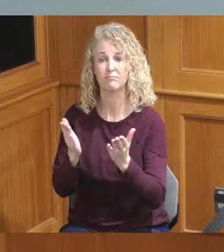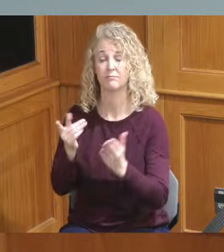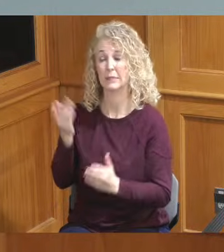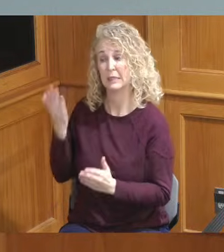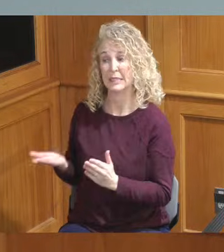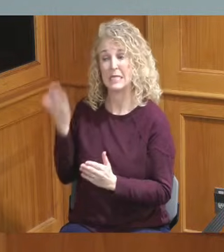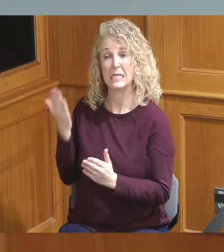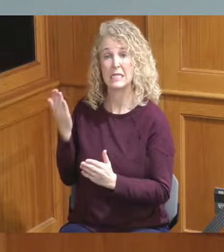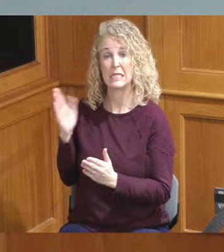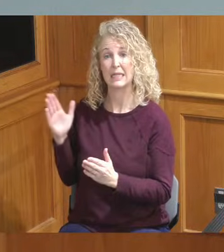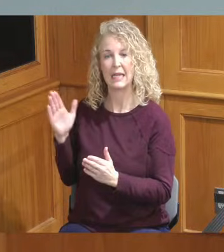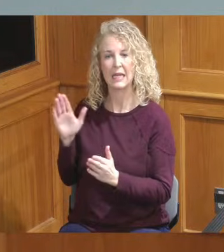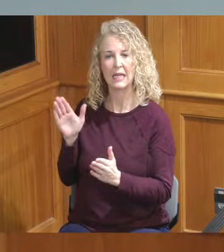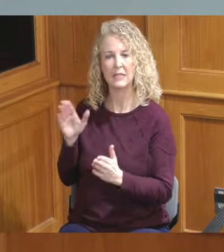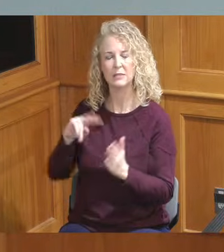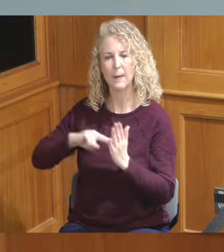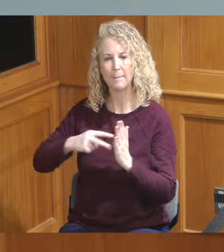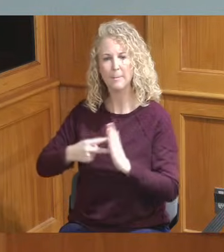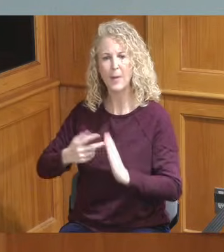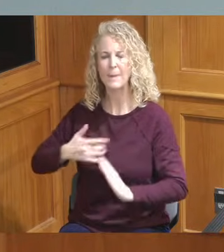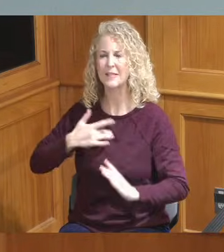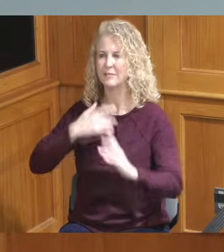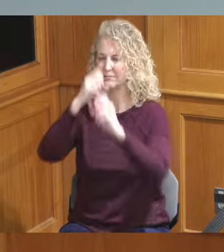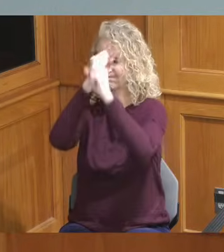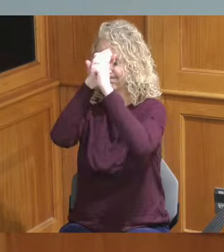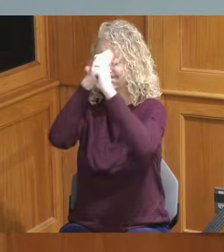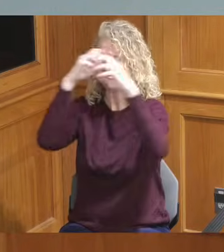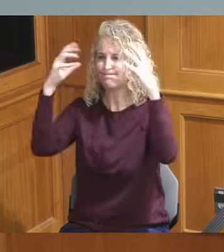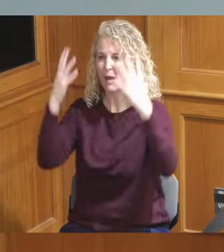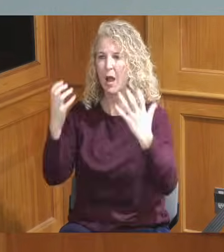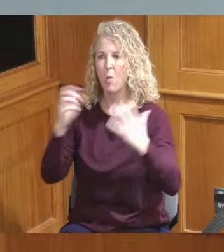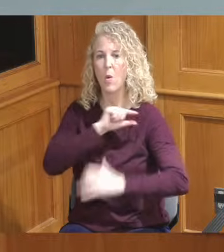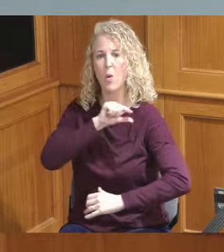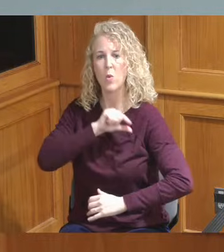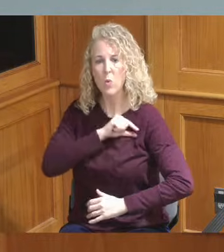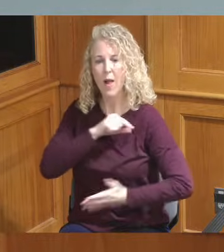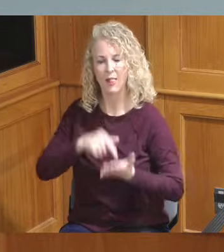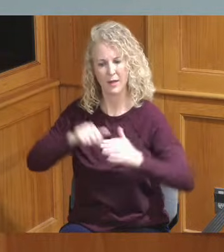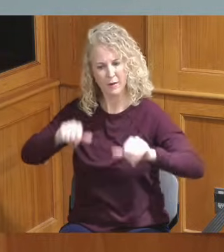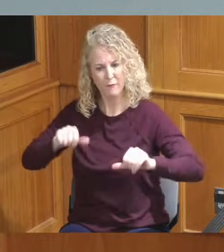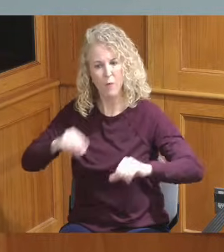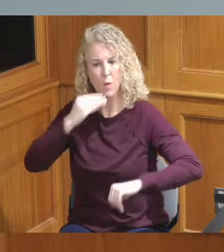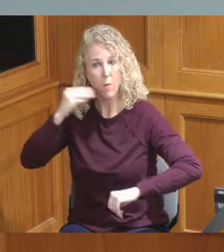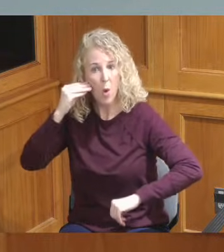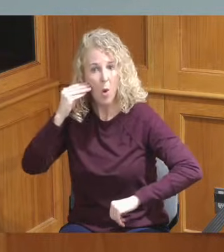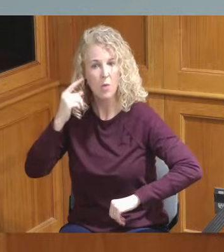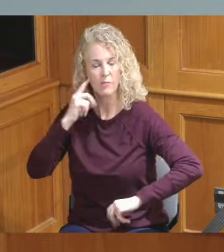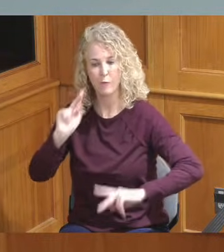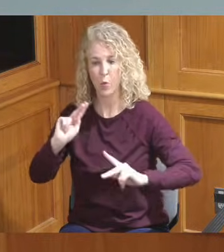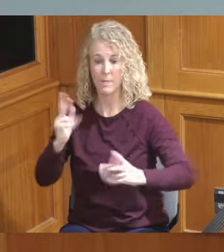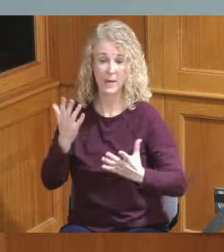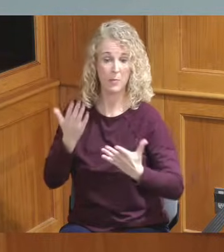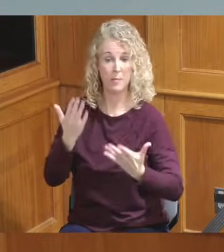driven by a vision to expand quality affordable housing, foster entrepreneurial opportunities,